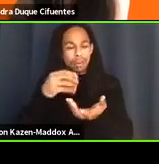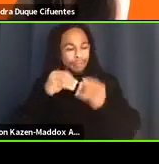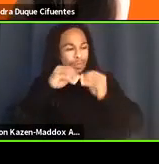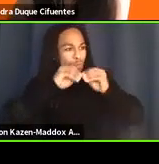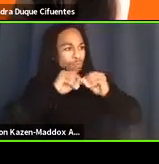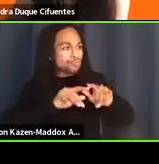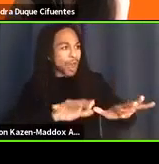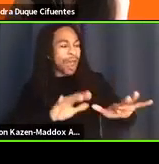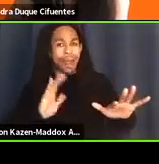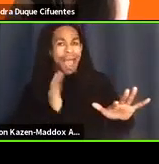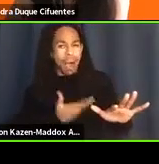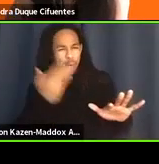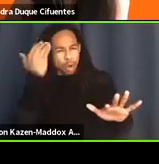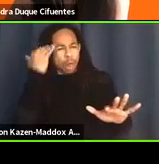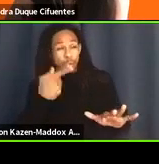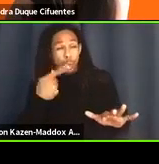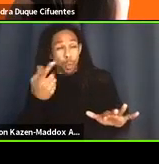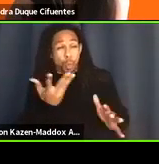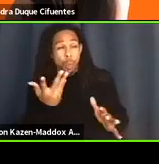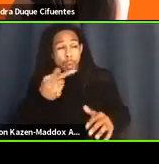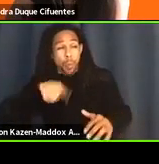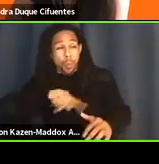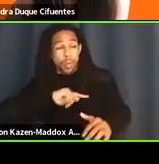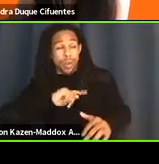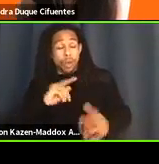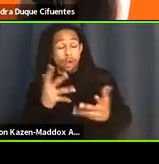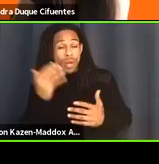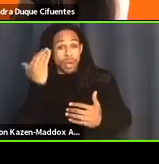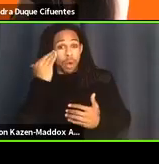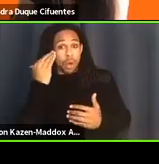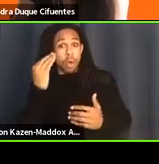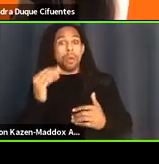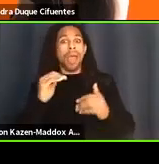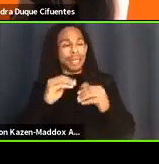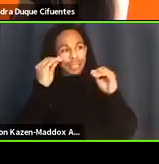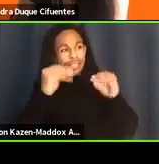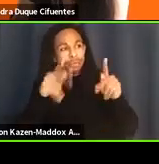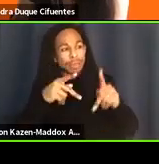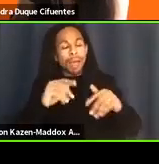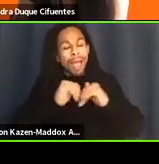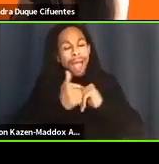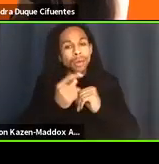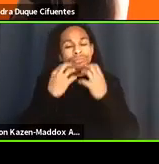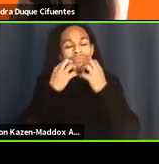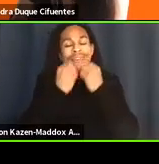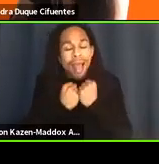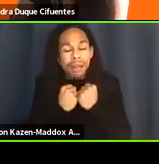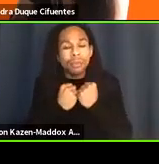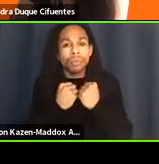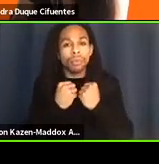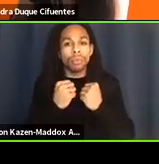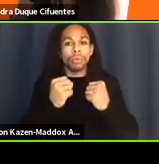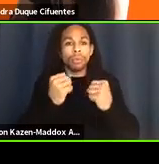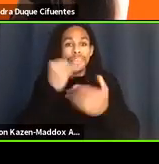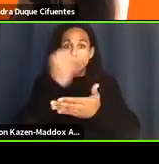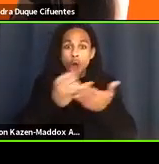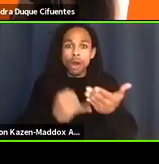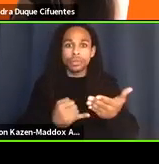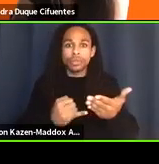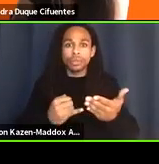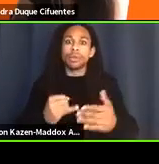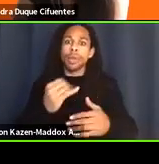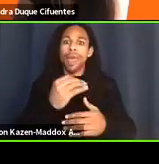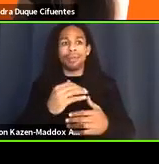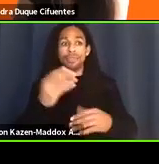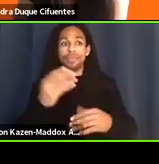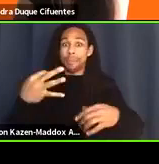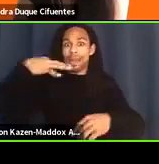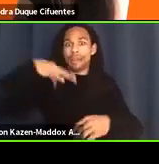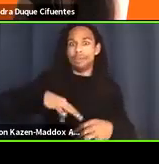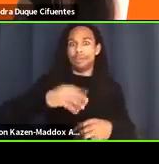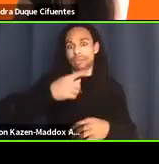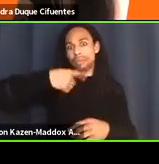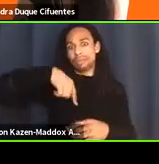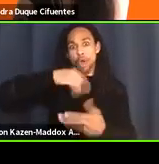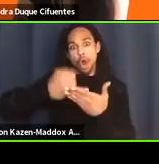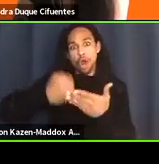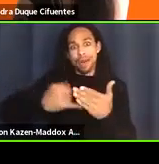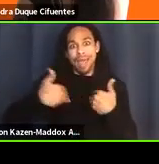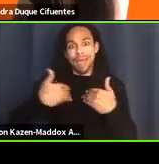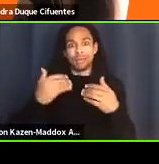Traci Lester: I think now is a time for artists food what they do best, which